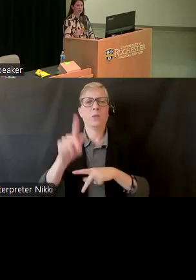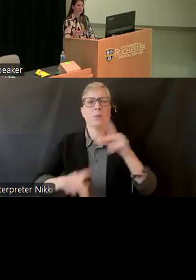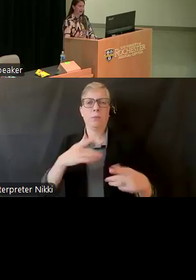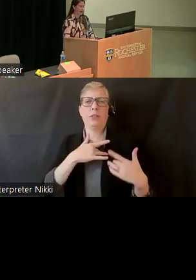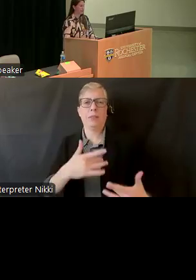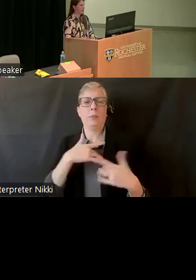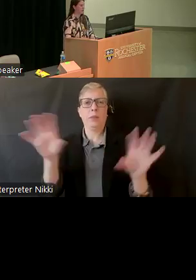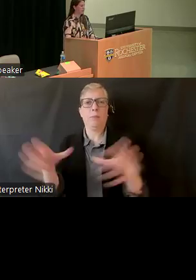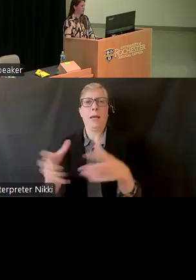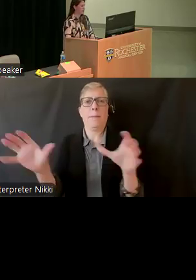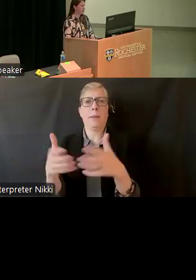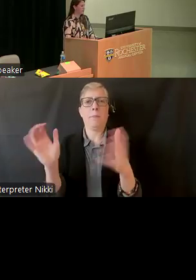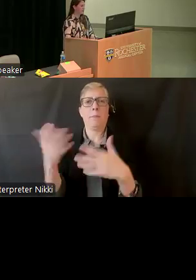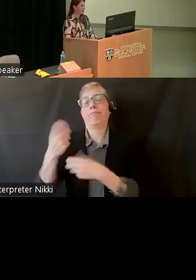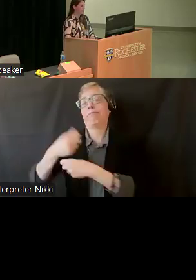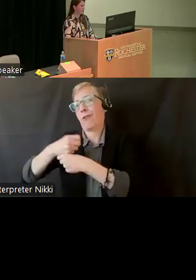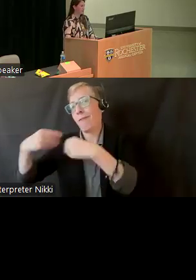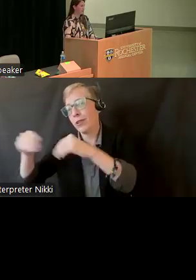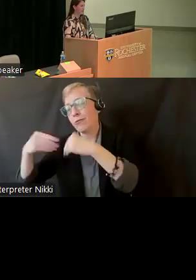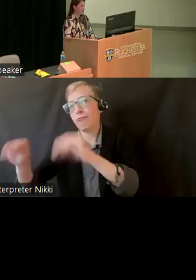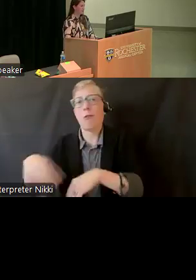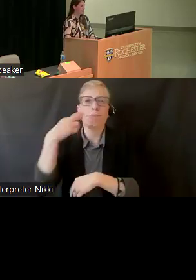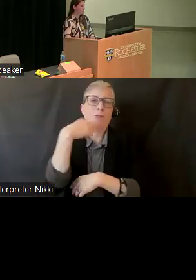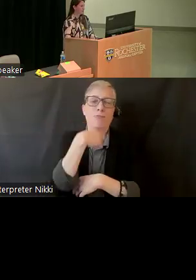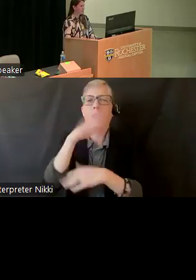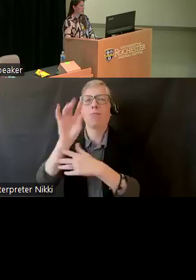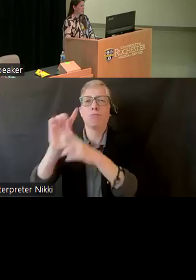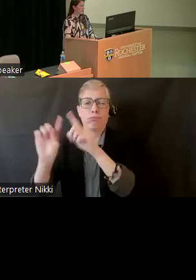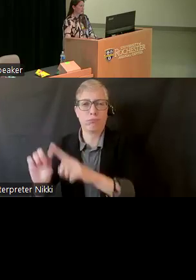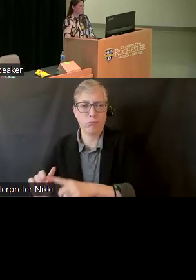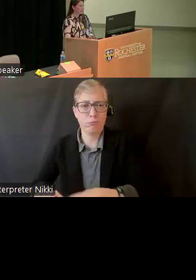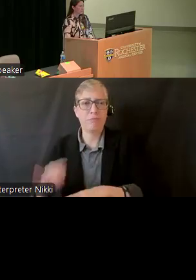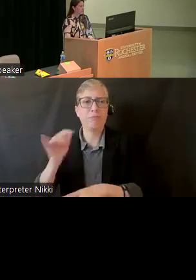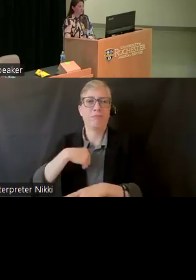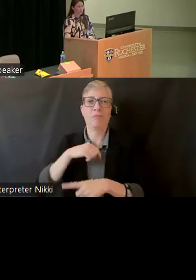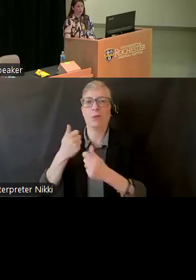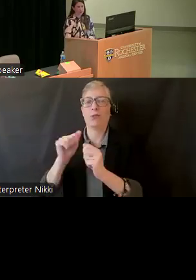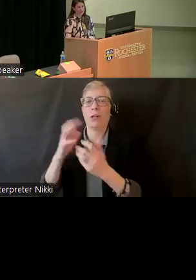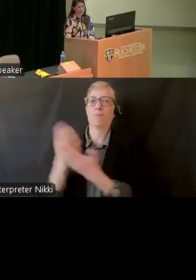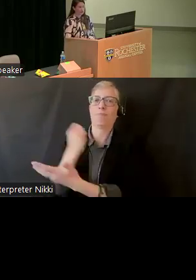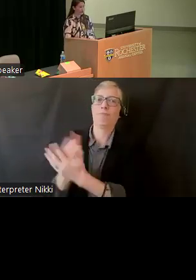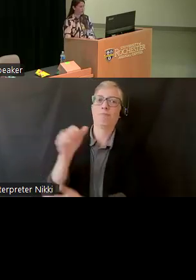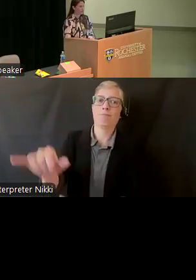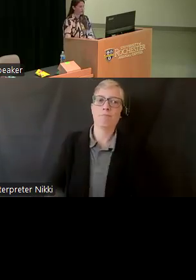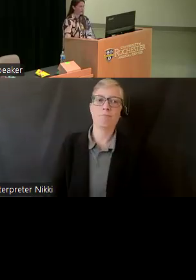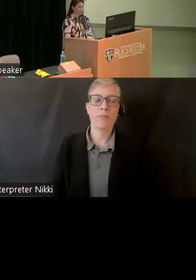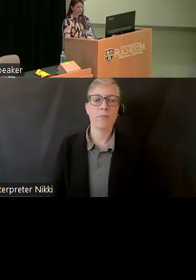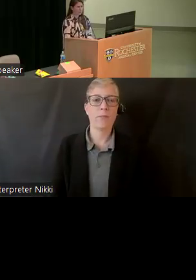uh gather and uh build community that way so we want to continue to look for creative ways to